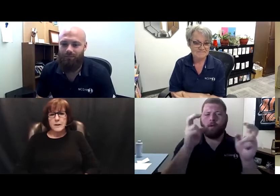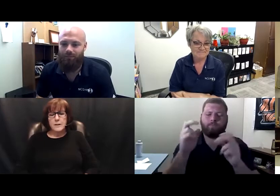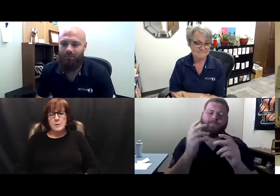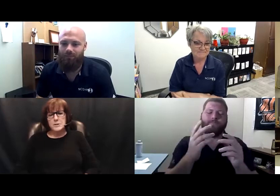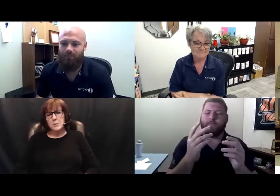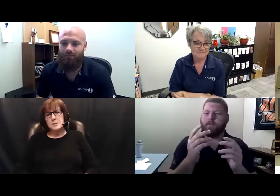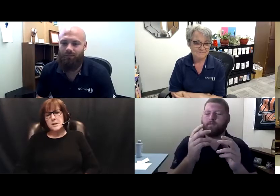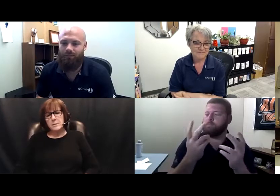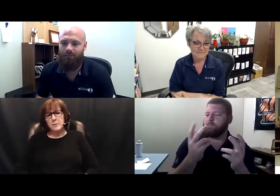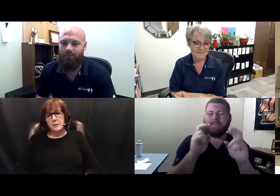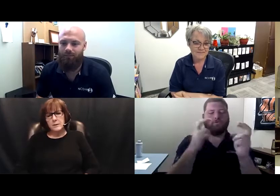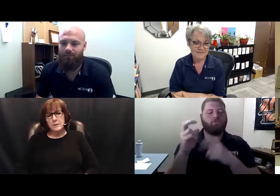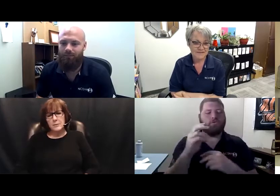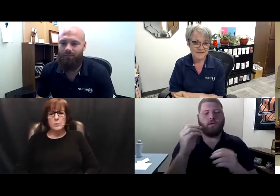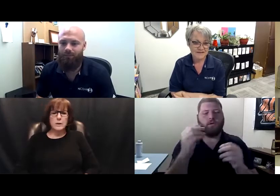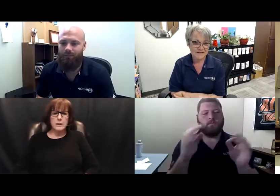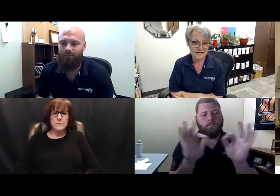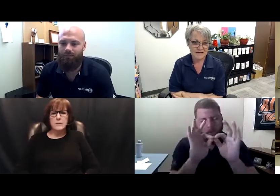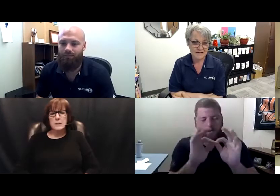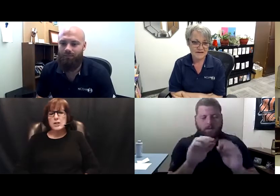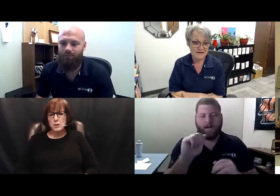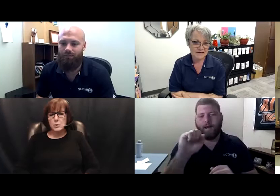The most important topic, well really issue